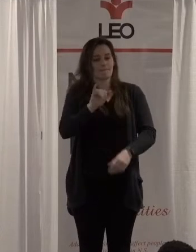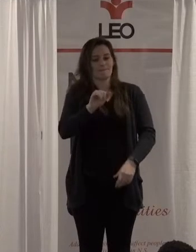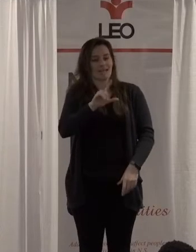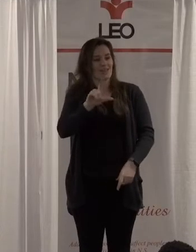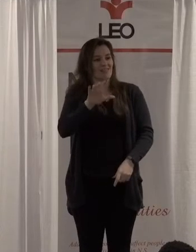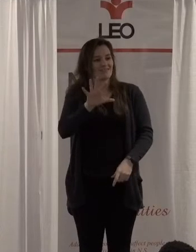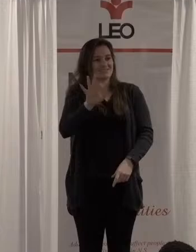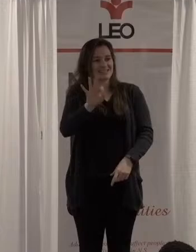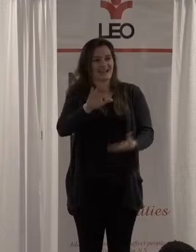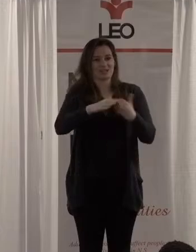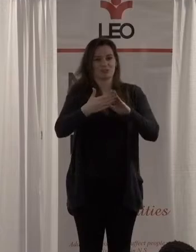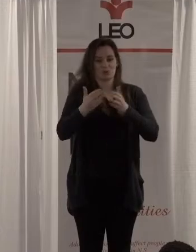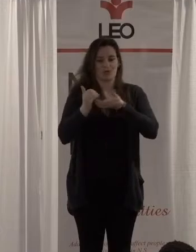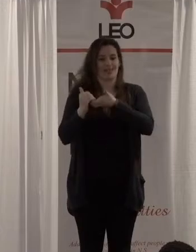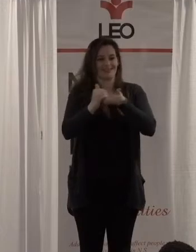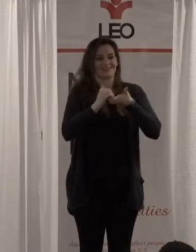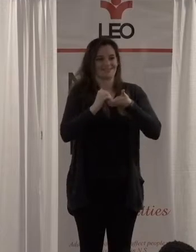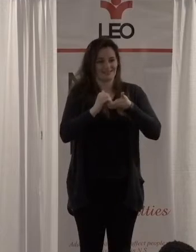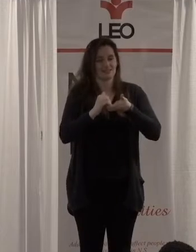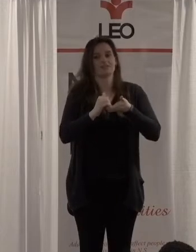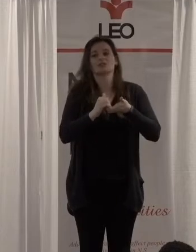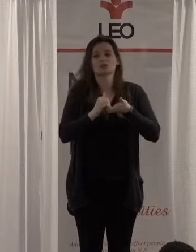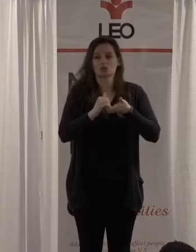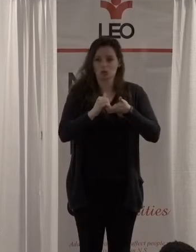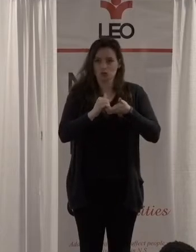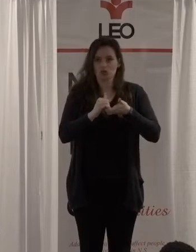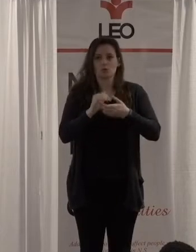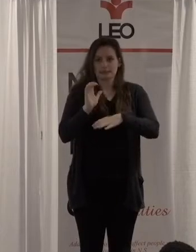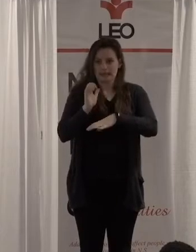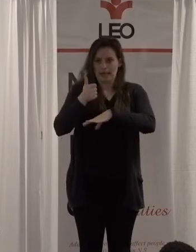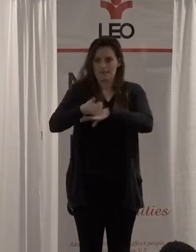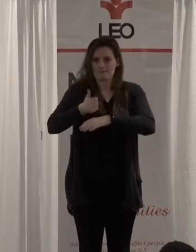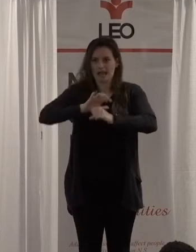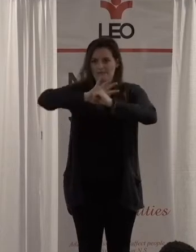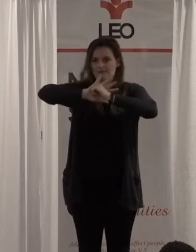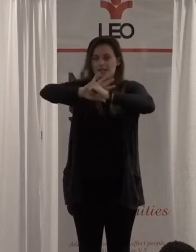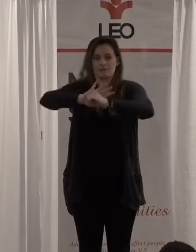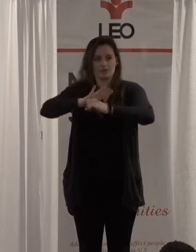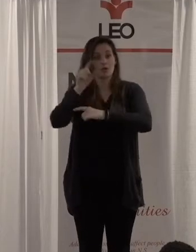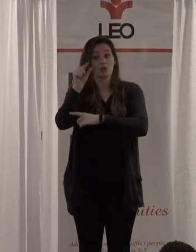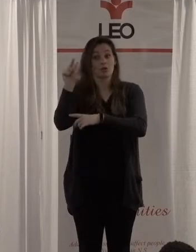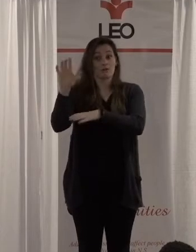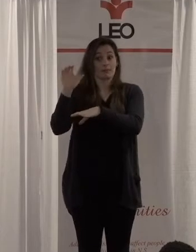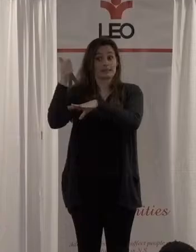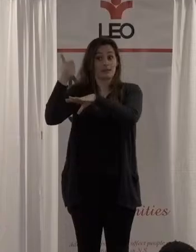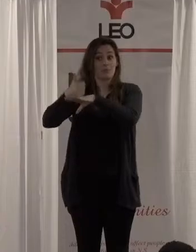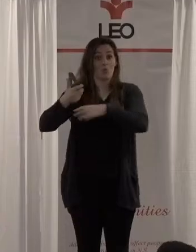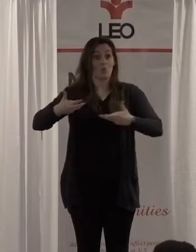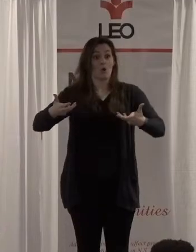COORDINATED AND ADVOCATED FOR GOVERNMENT TO ENACT THE PROVINCE'S ACCESSIBILITY ACT,